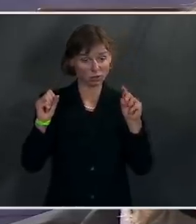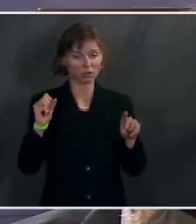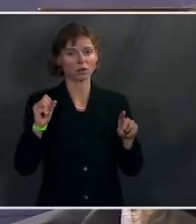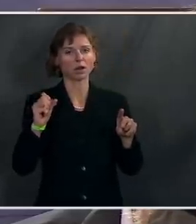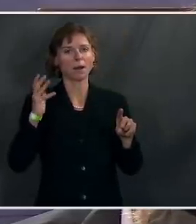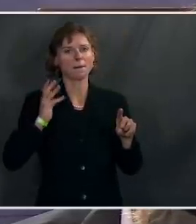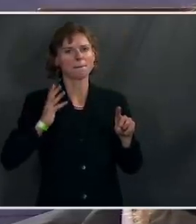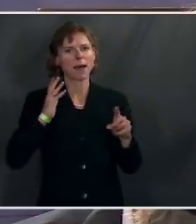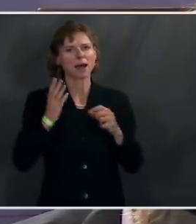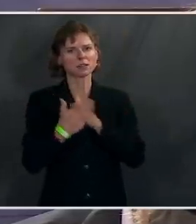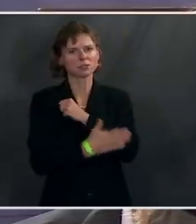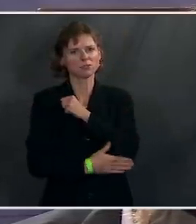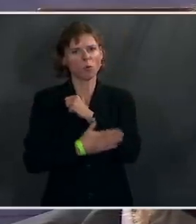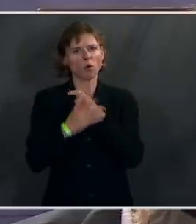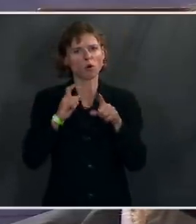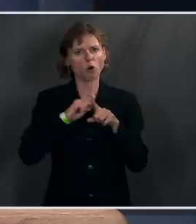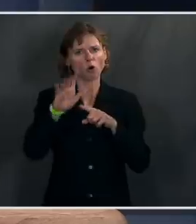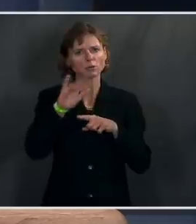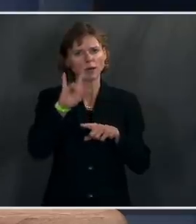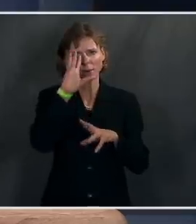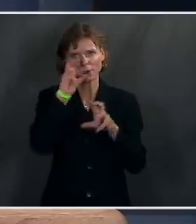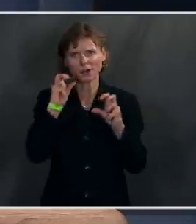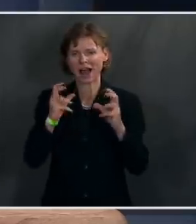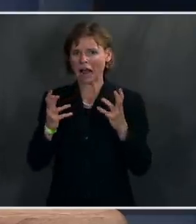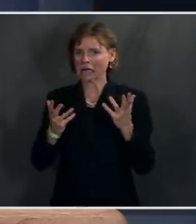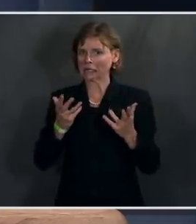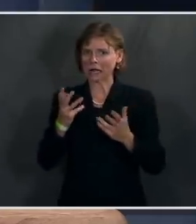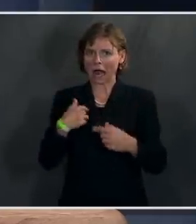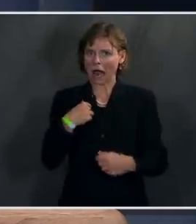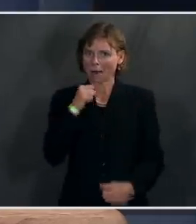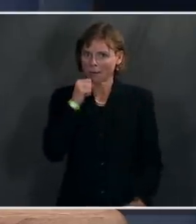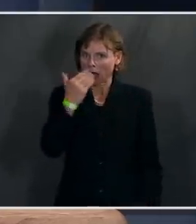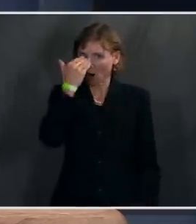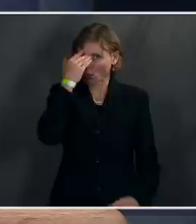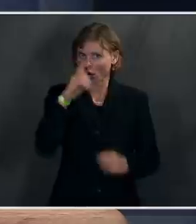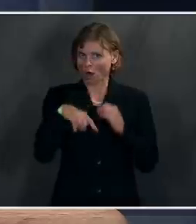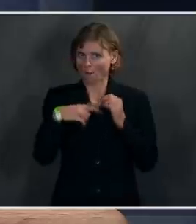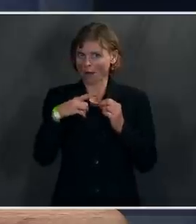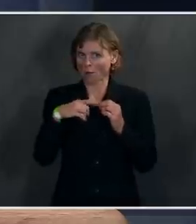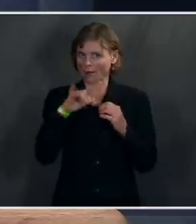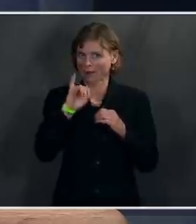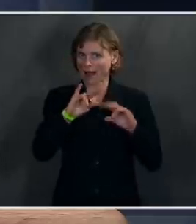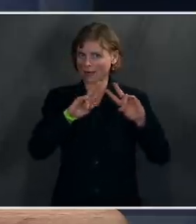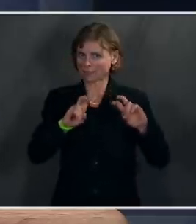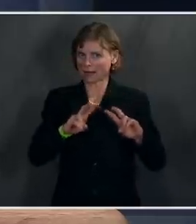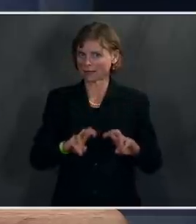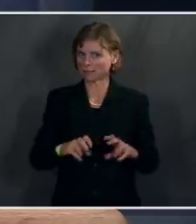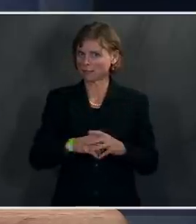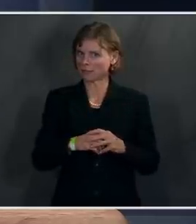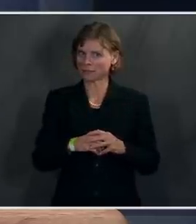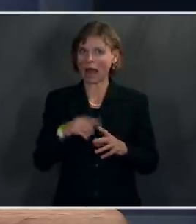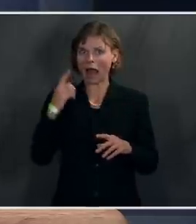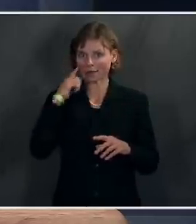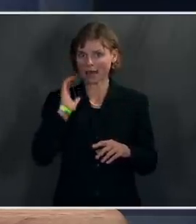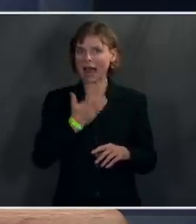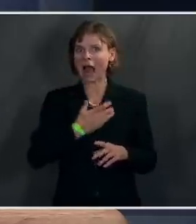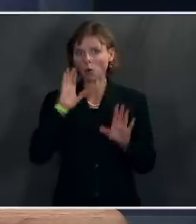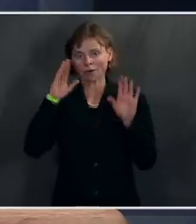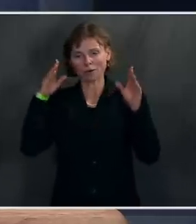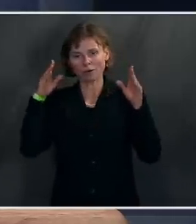by the predecessor of the President. Ms. Psaki: I am not aware of an assessment of those, Jeff, I think our focus is on our foreign leader calls the President --